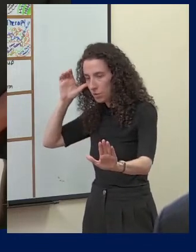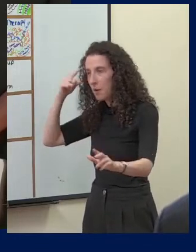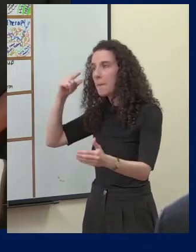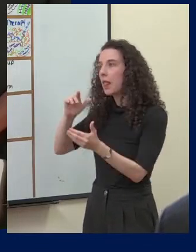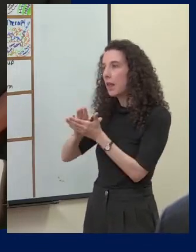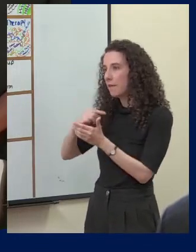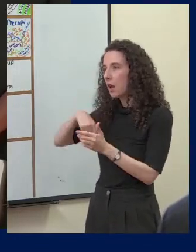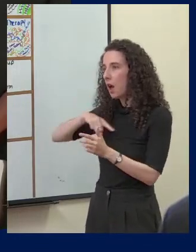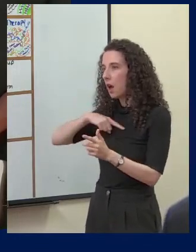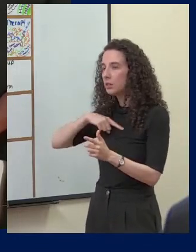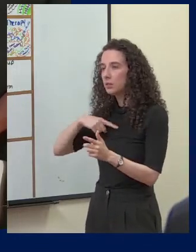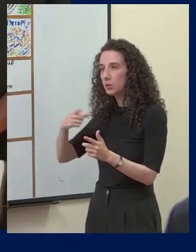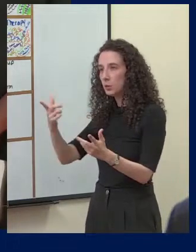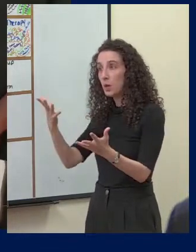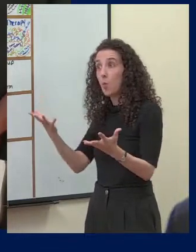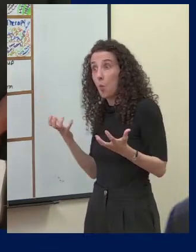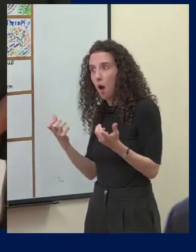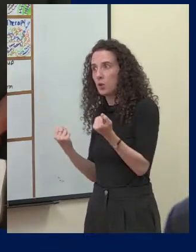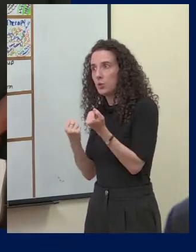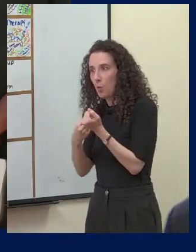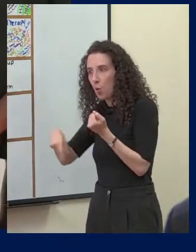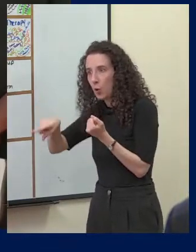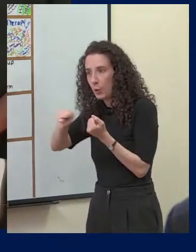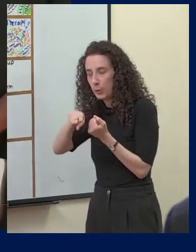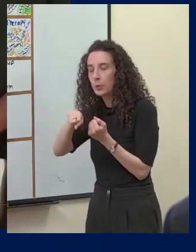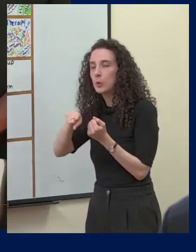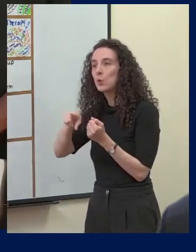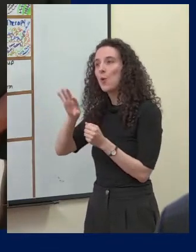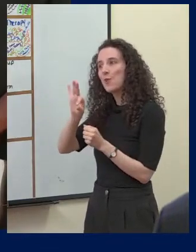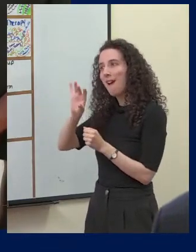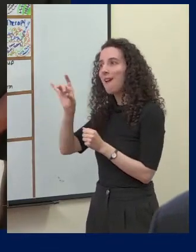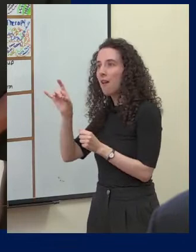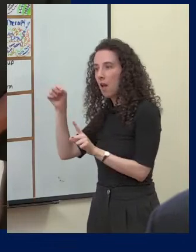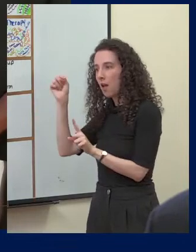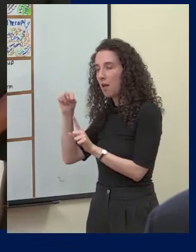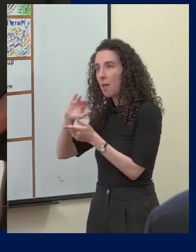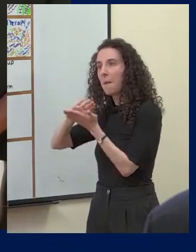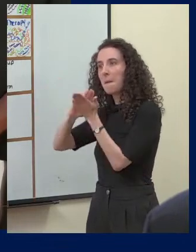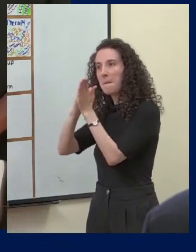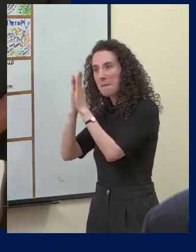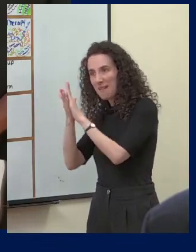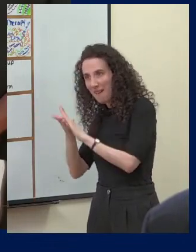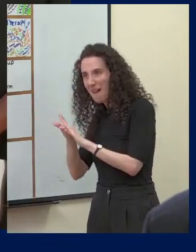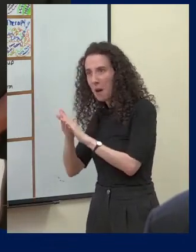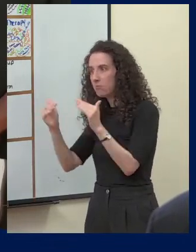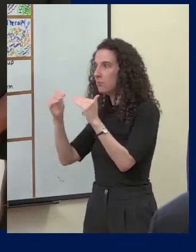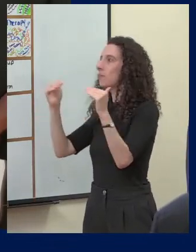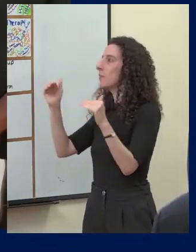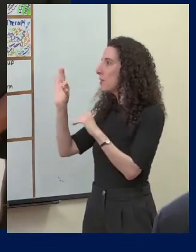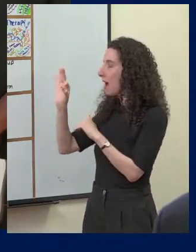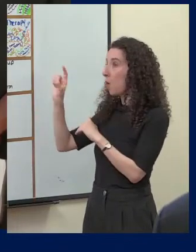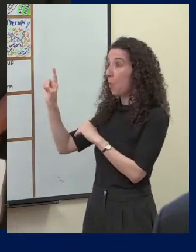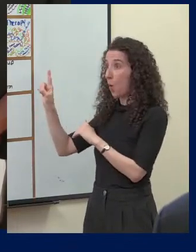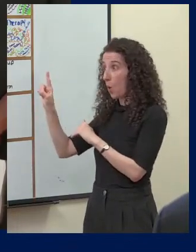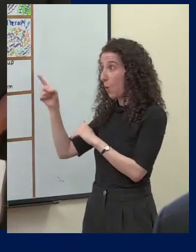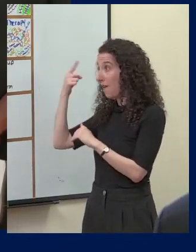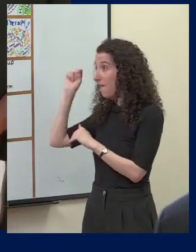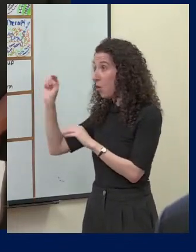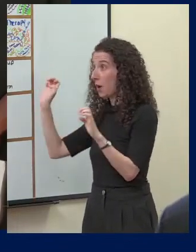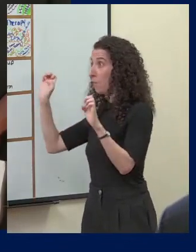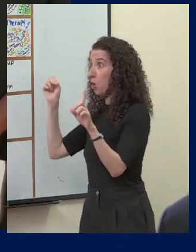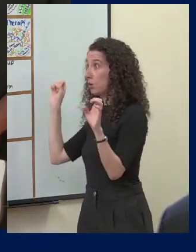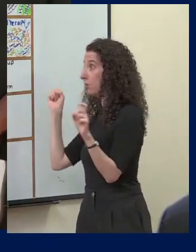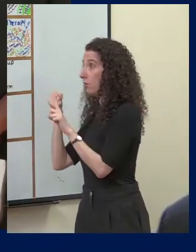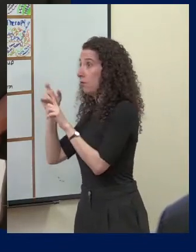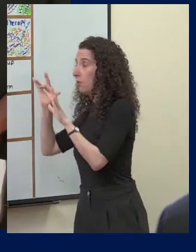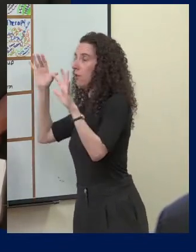And it is becoming what 111 is for emergencies but in this case, for folks experiencing mental